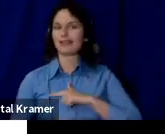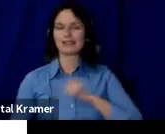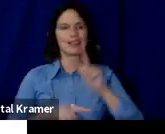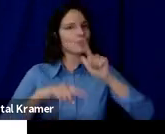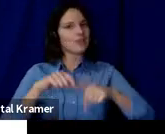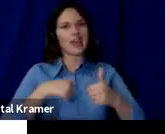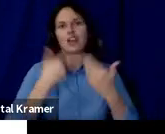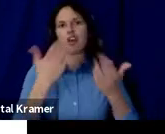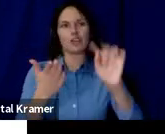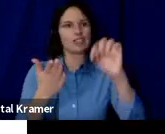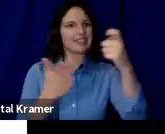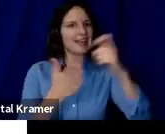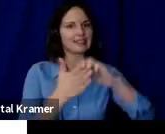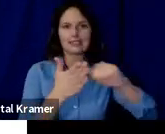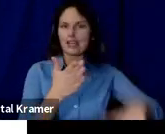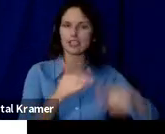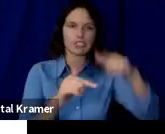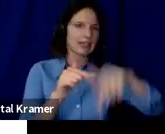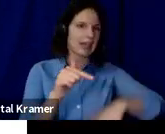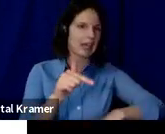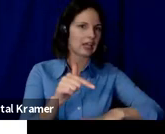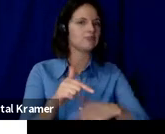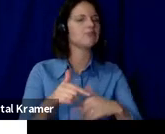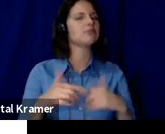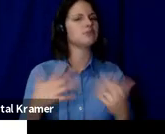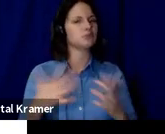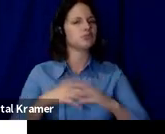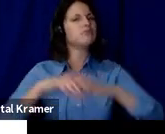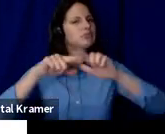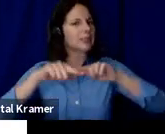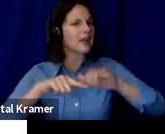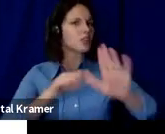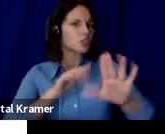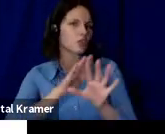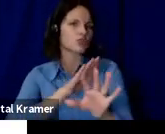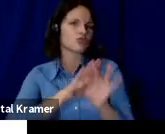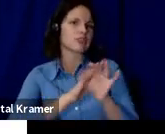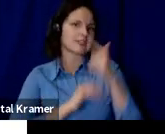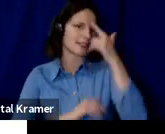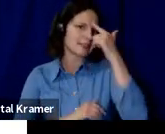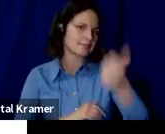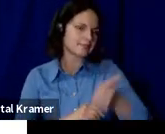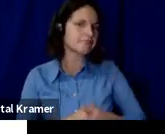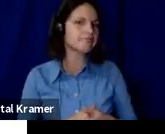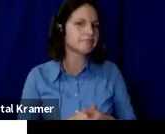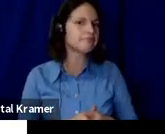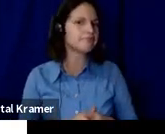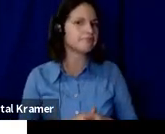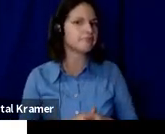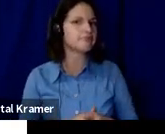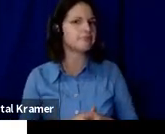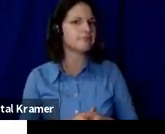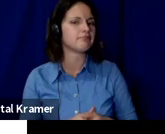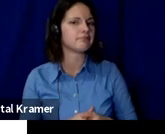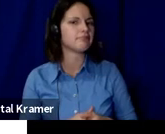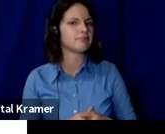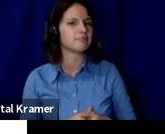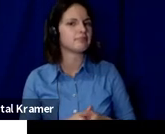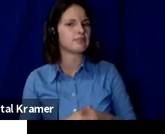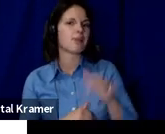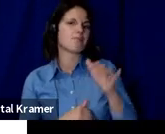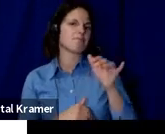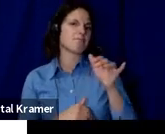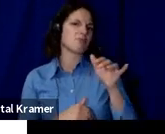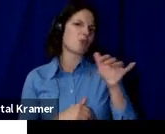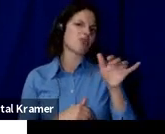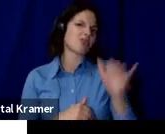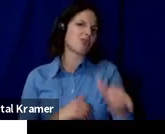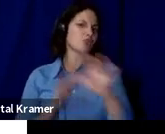It just depends on what your choices are, but yes, those are the options.